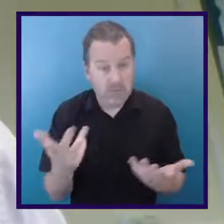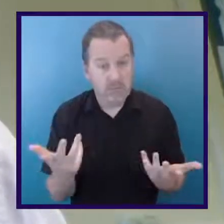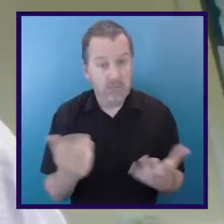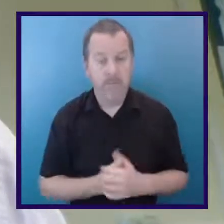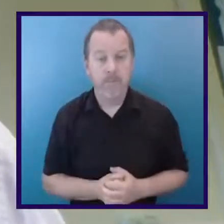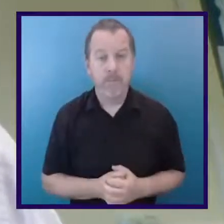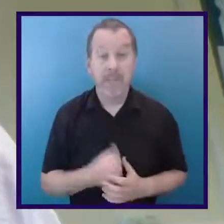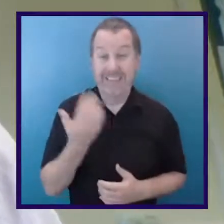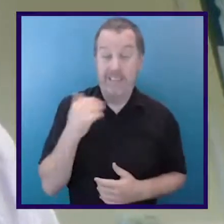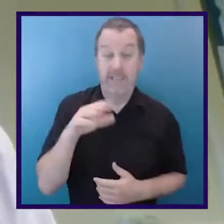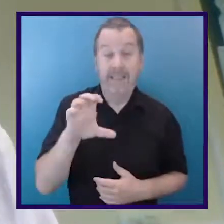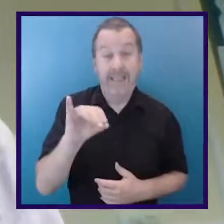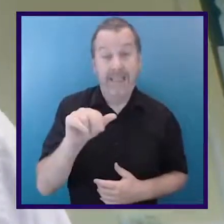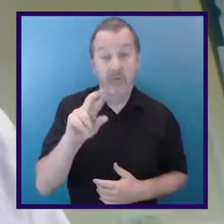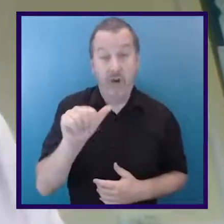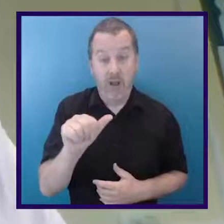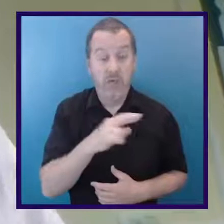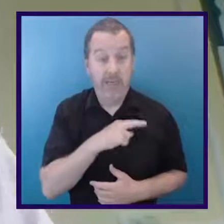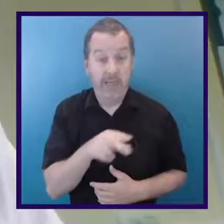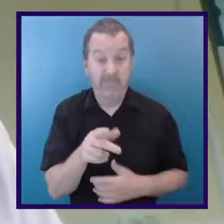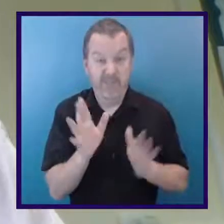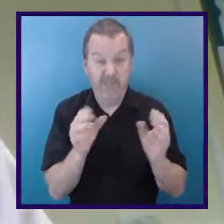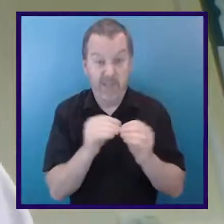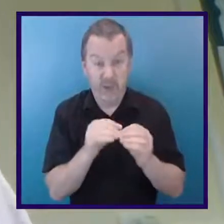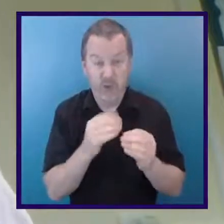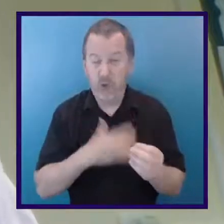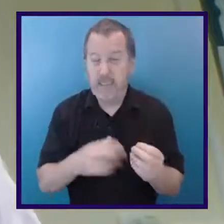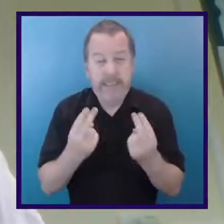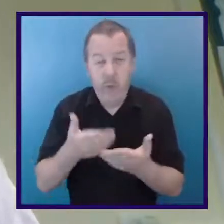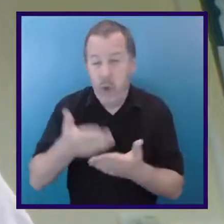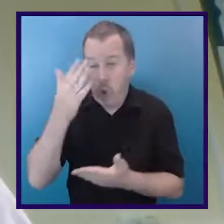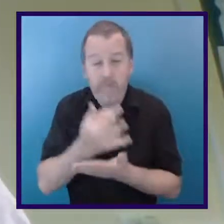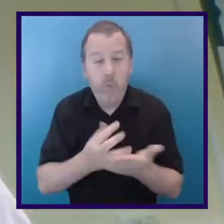and as Ciara was saying, you know it is about taster, it is about learning people a couple